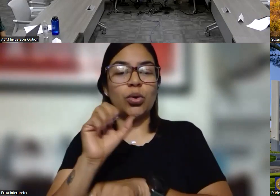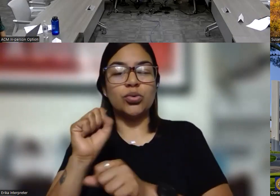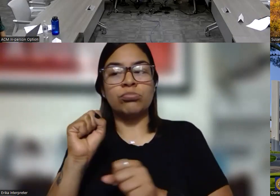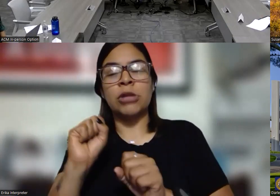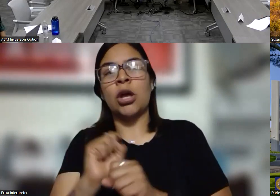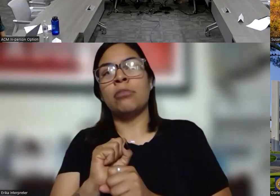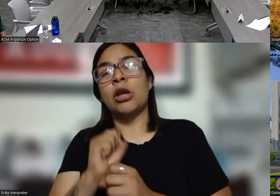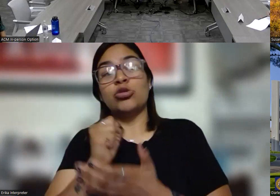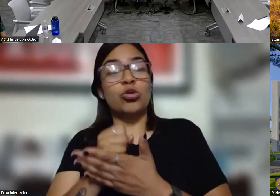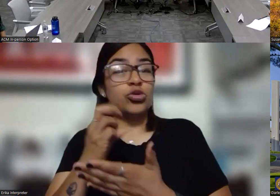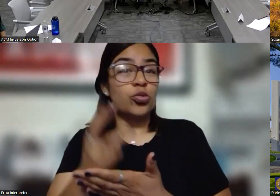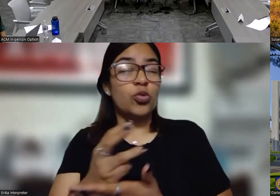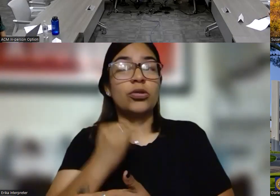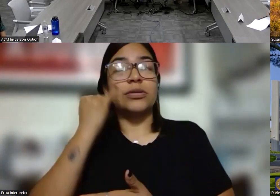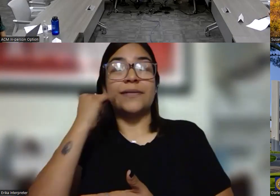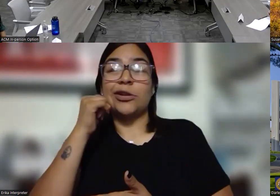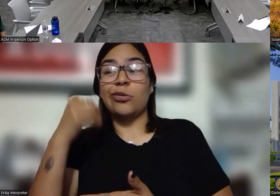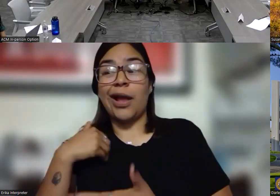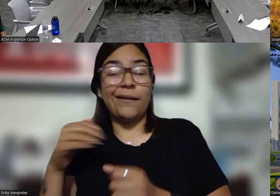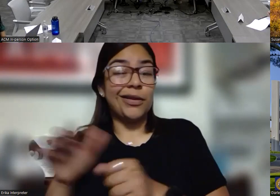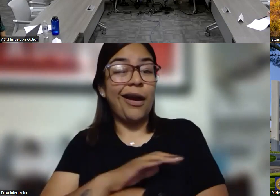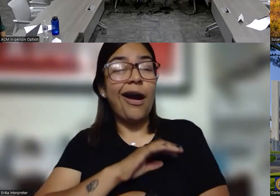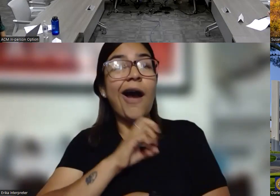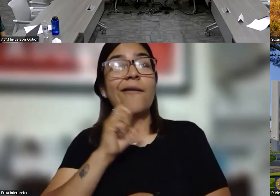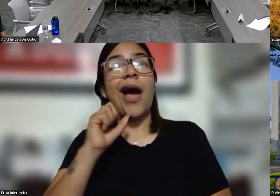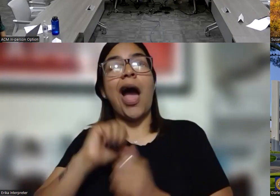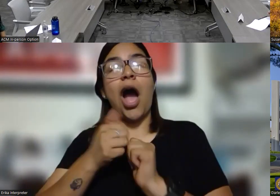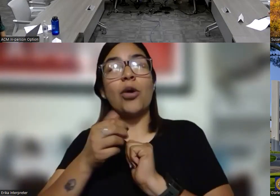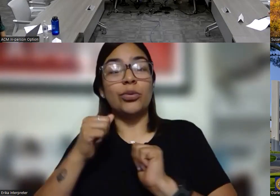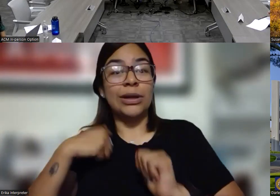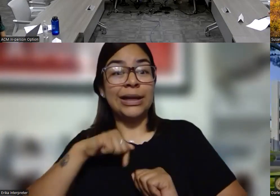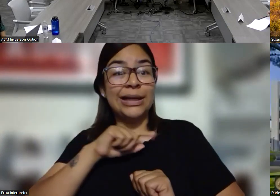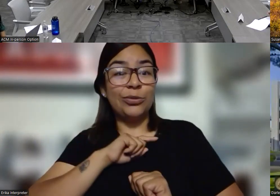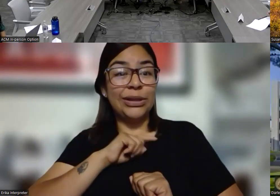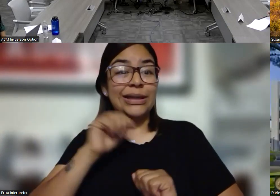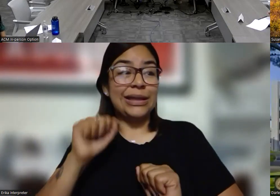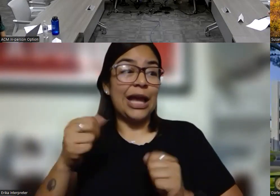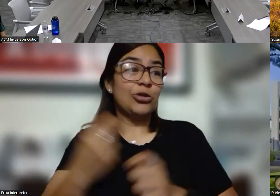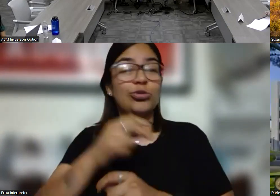be in short supply and how can we use other Allied Health and community health workers